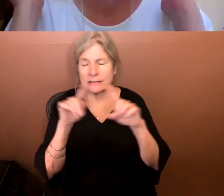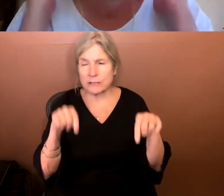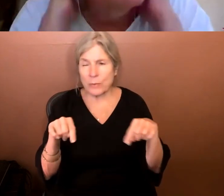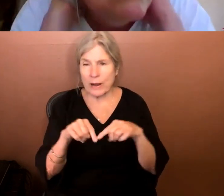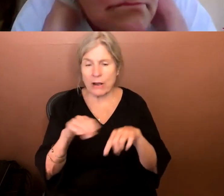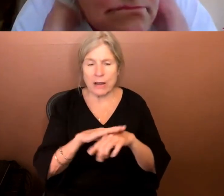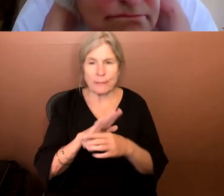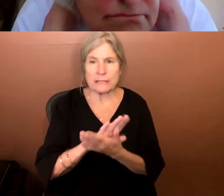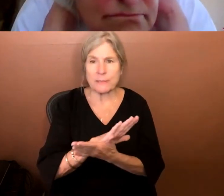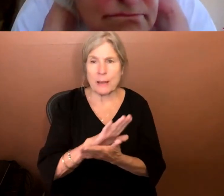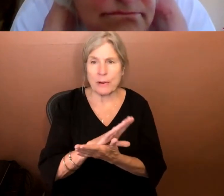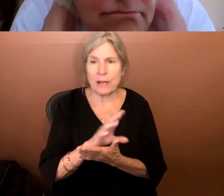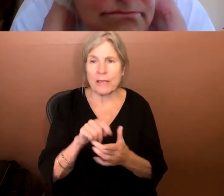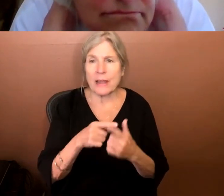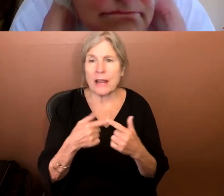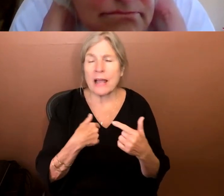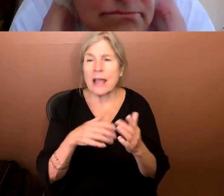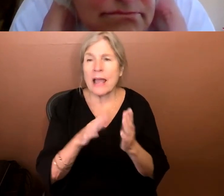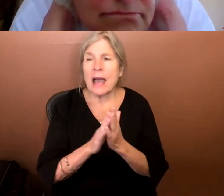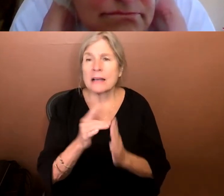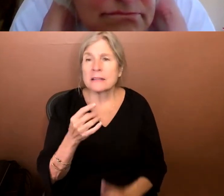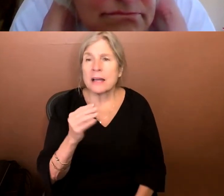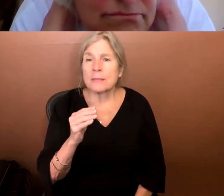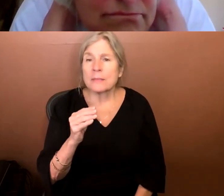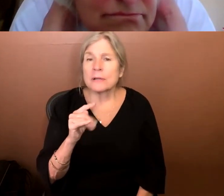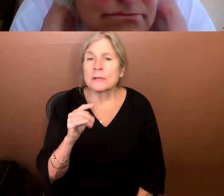I ask them to -- I say, okay,